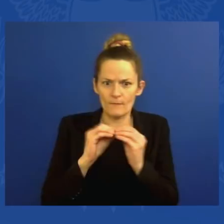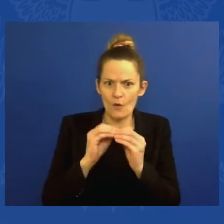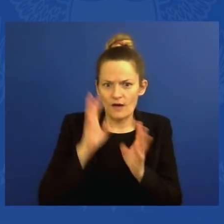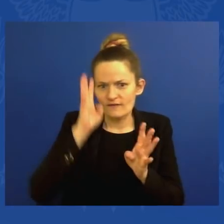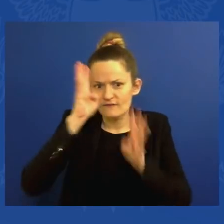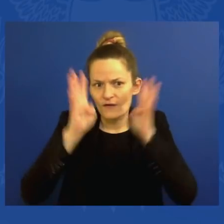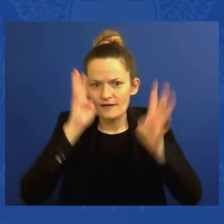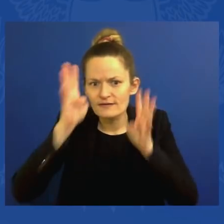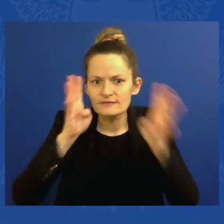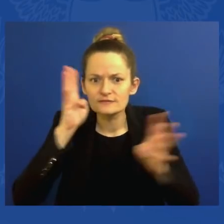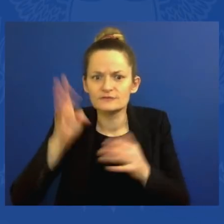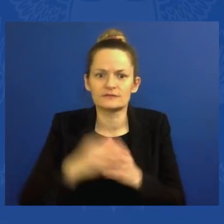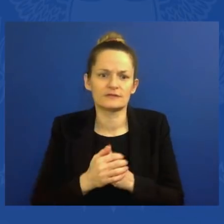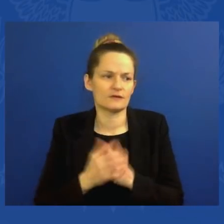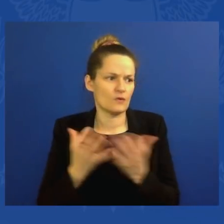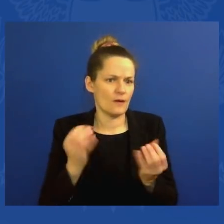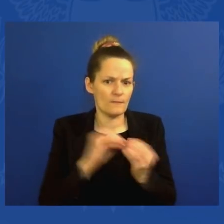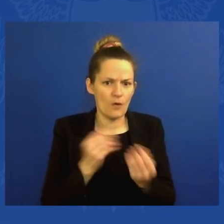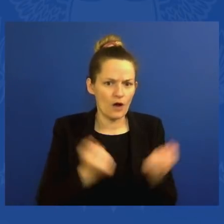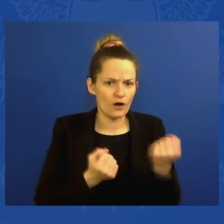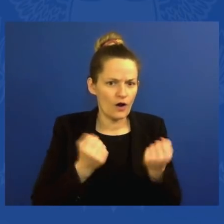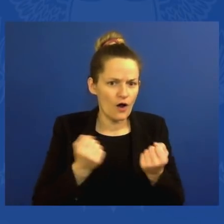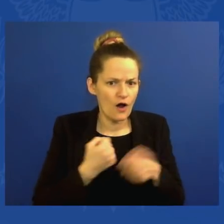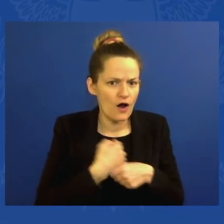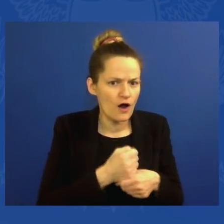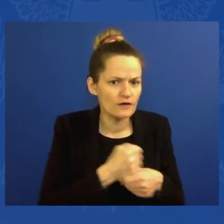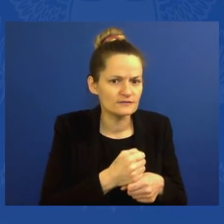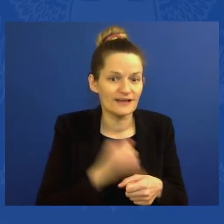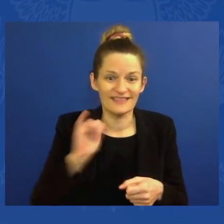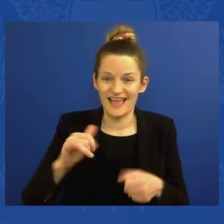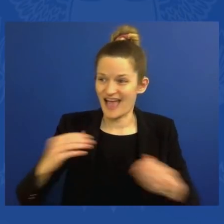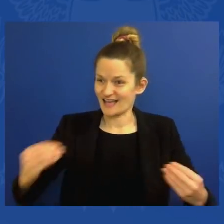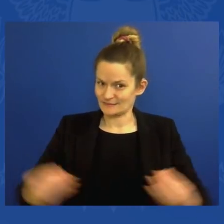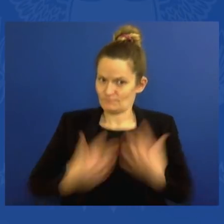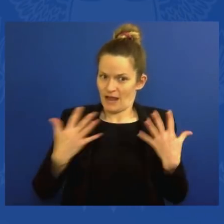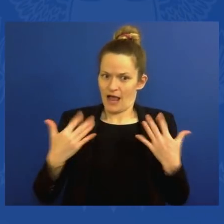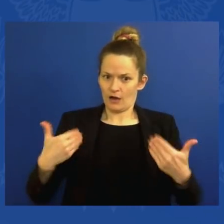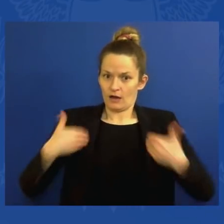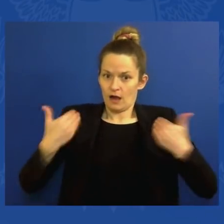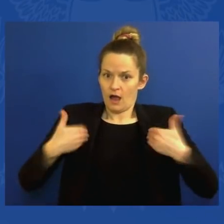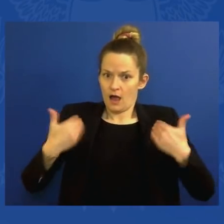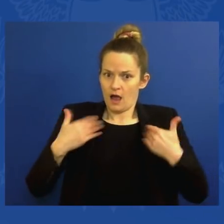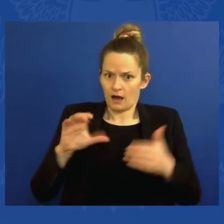like Rivian, building electric trucks; Proterra, building electric buses.